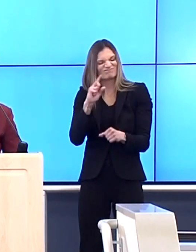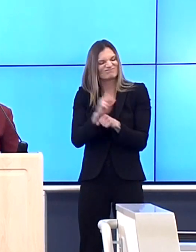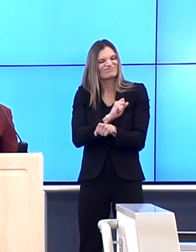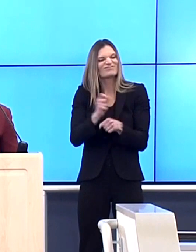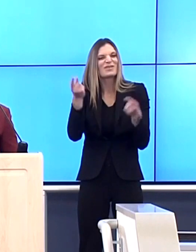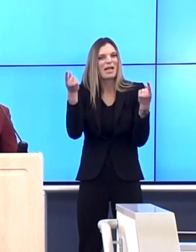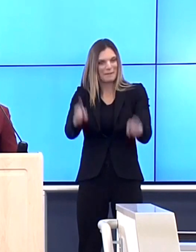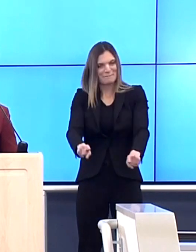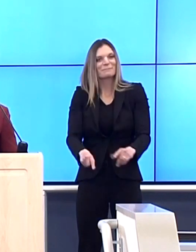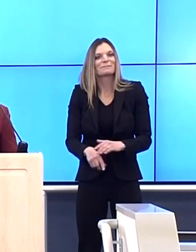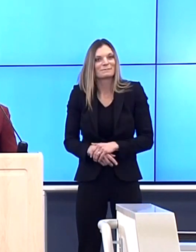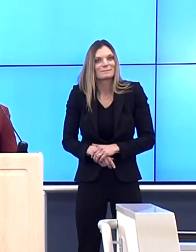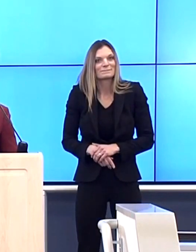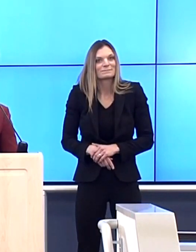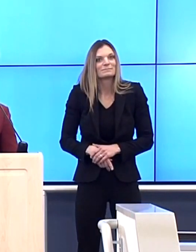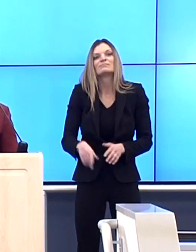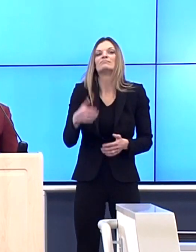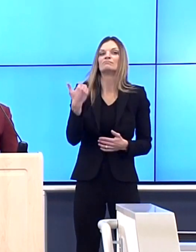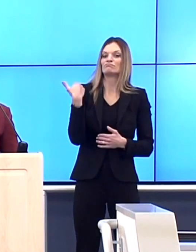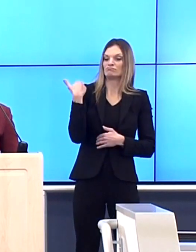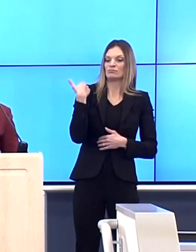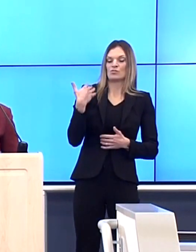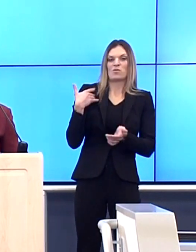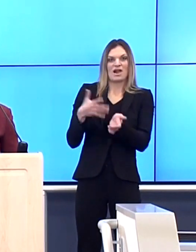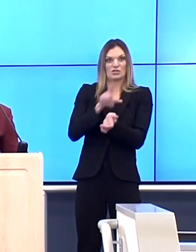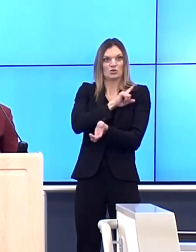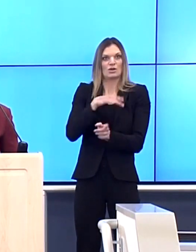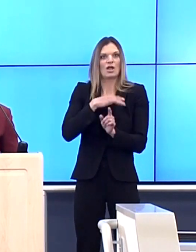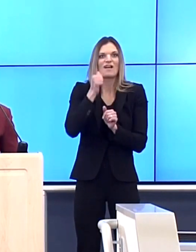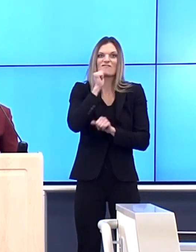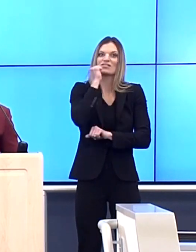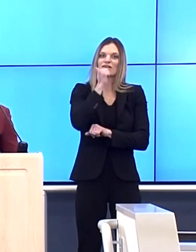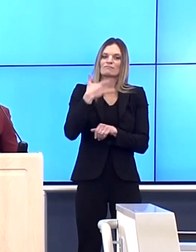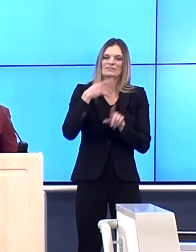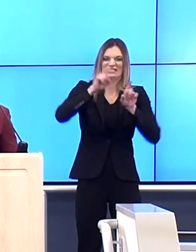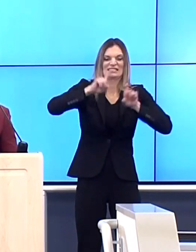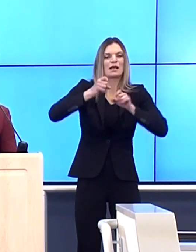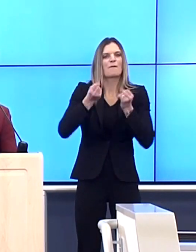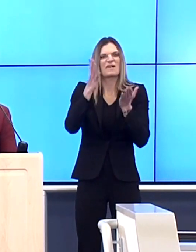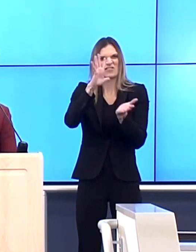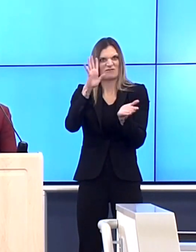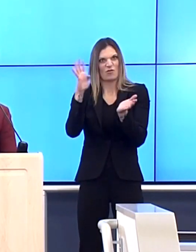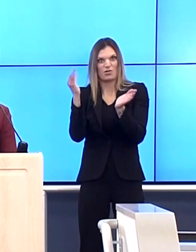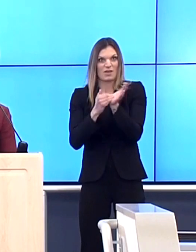TESTING. LAST WEEK, WE WERE TESTING ON LAST WEEK, WE WERE TESTING ON AVERAGE 54,000 PEOPLE A DAY. AVERAGE 54,000 PEOPLE A DAY. AND WE ARE ACTUALLY ONE OF THE